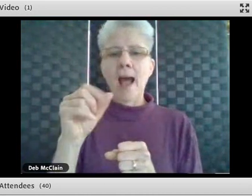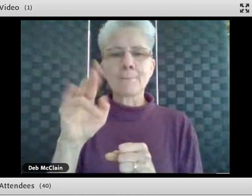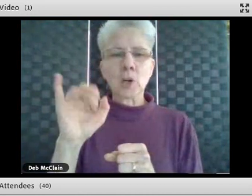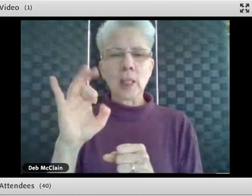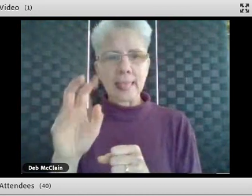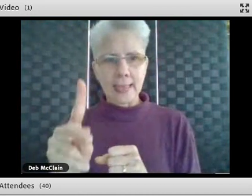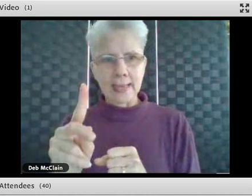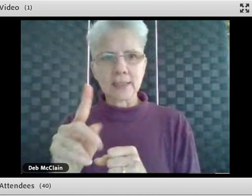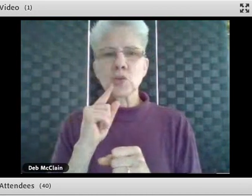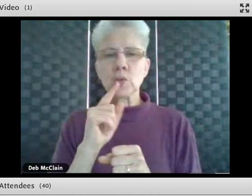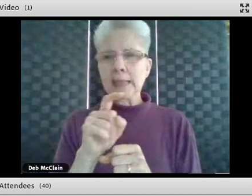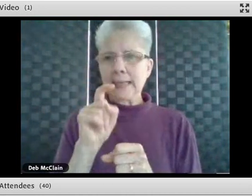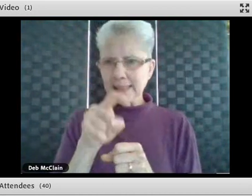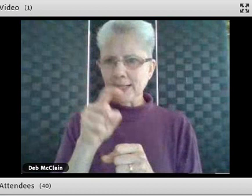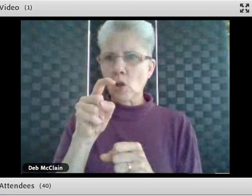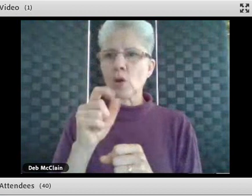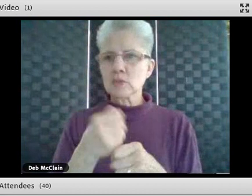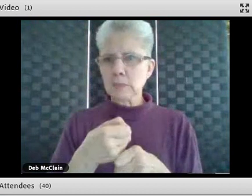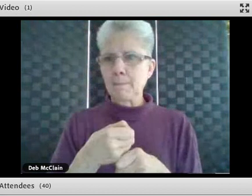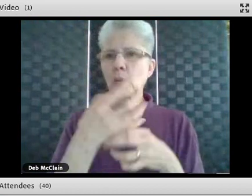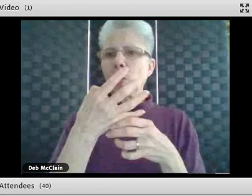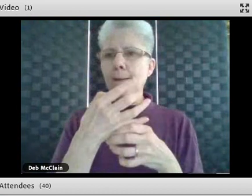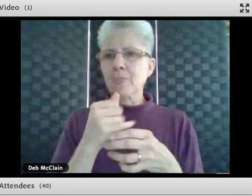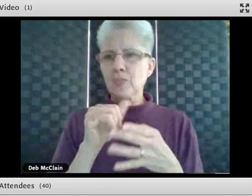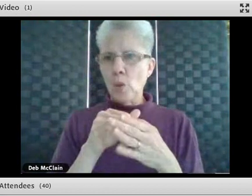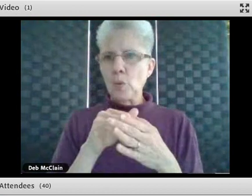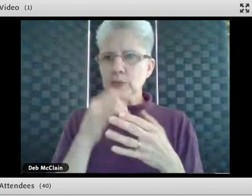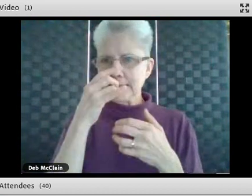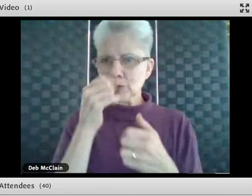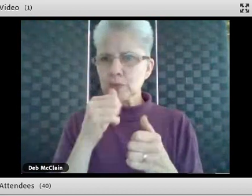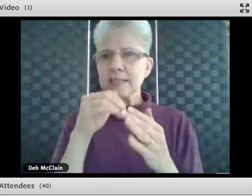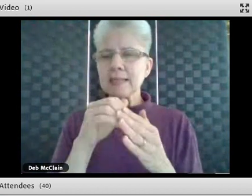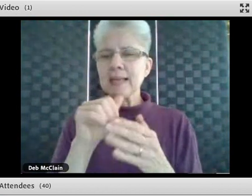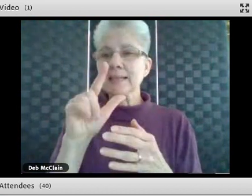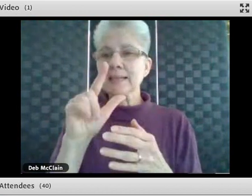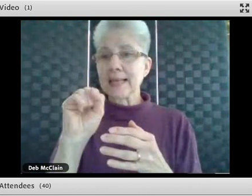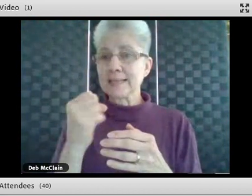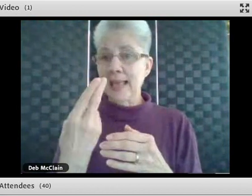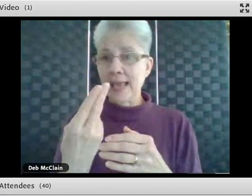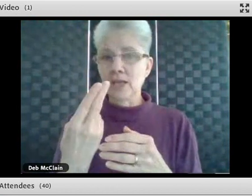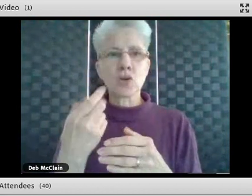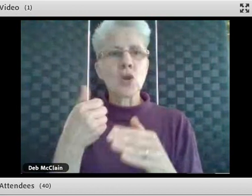you can click on those to go to those entries in LCSH. So if we look under Mercury, planet,